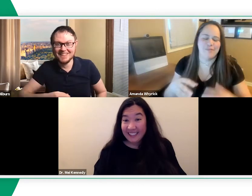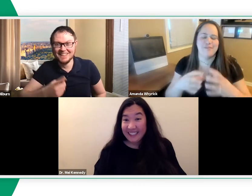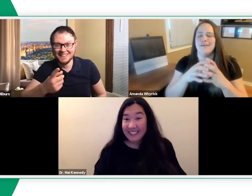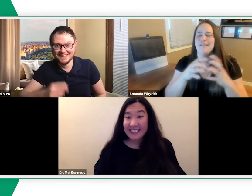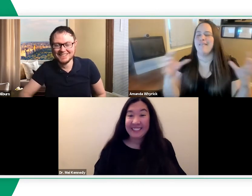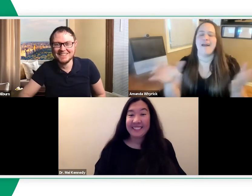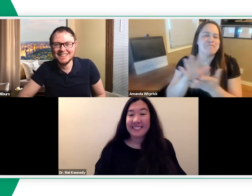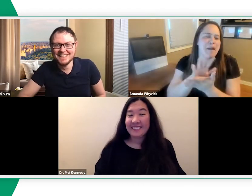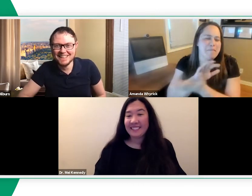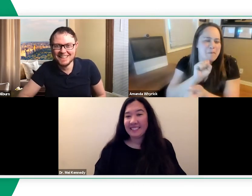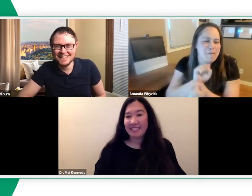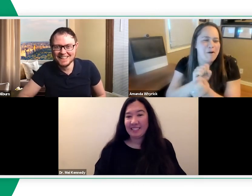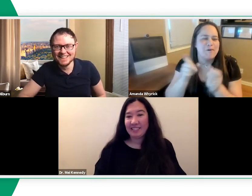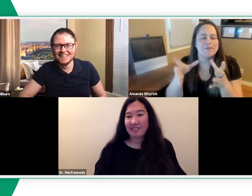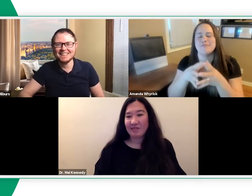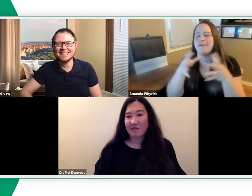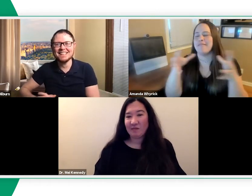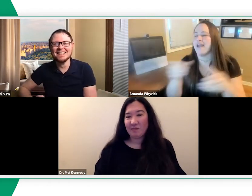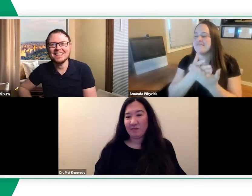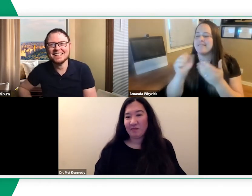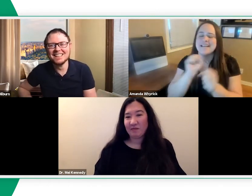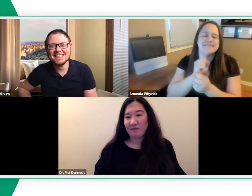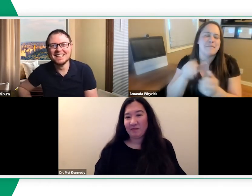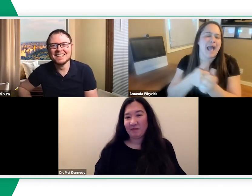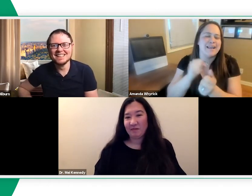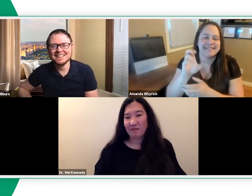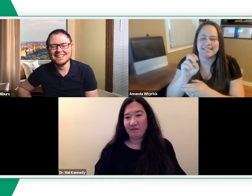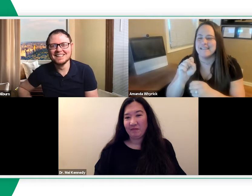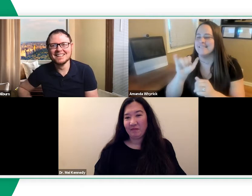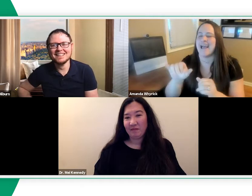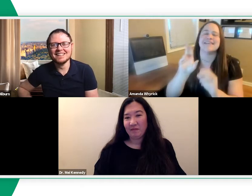life? >>AMANDA WHYRICK: No. There’s a lot of paperwork. There’s a lot of things behind the scenes that